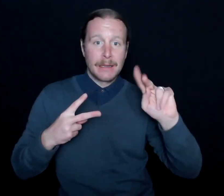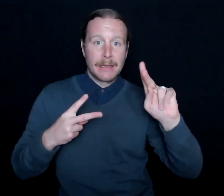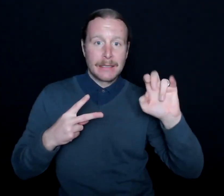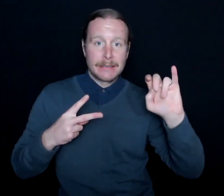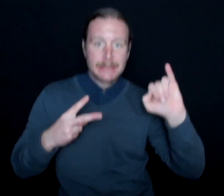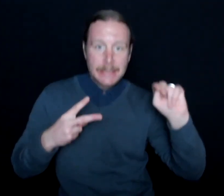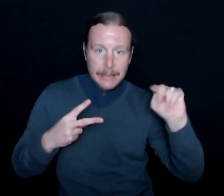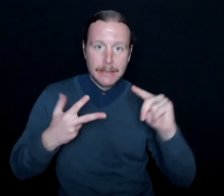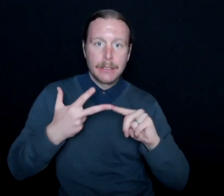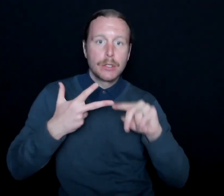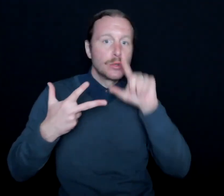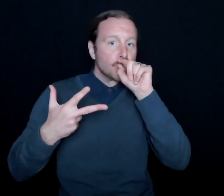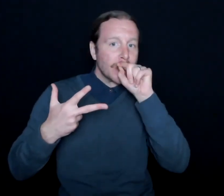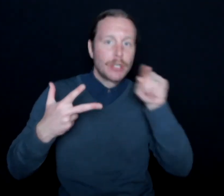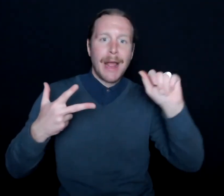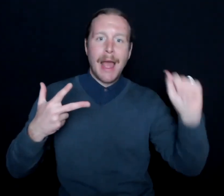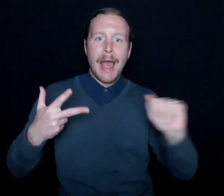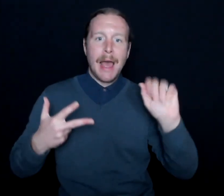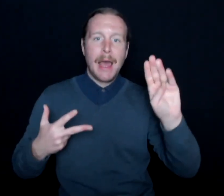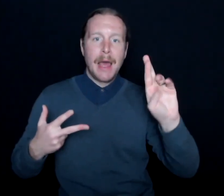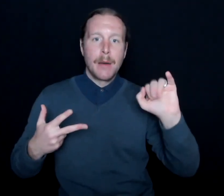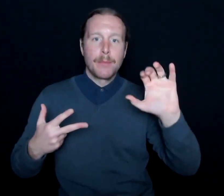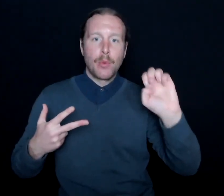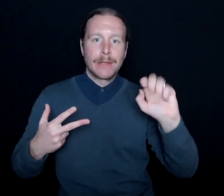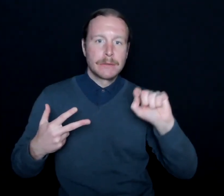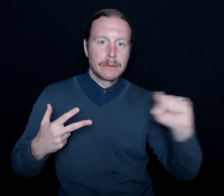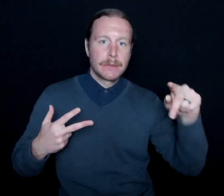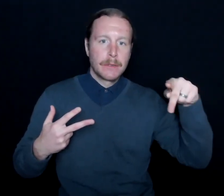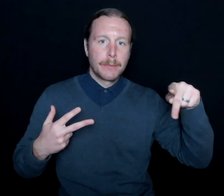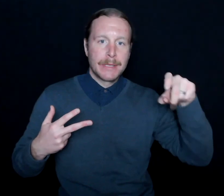On Twitter, it's @Brice_PXP.